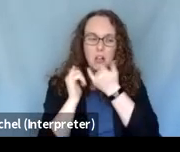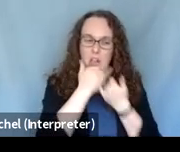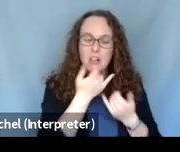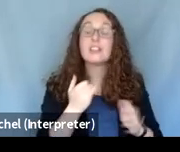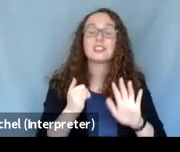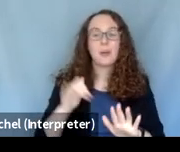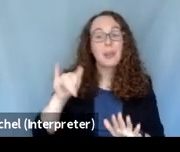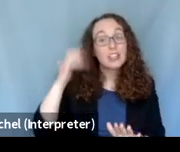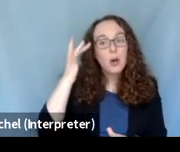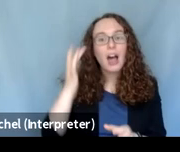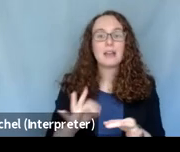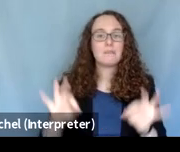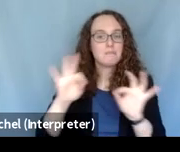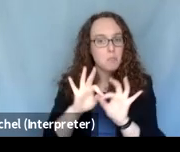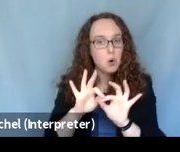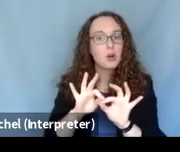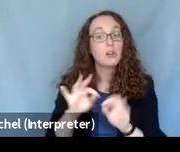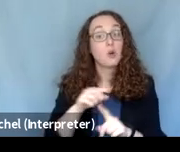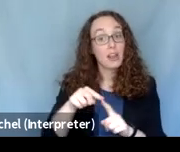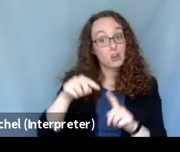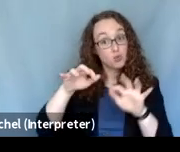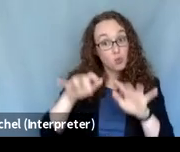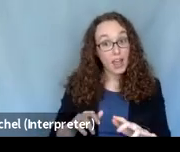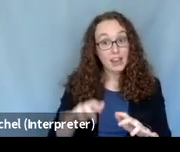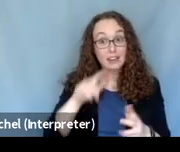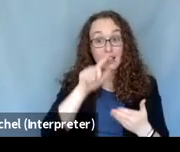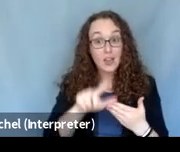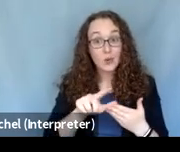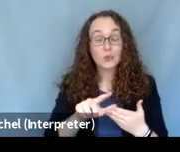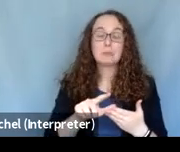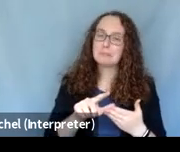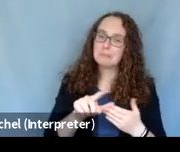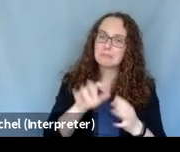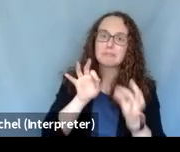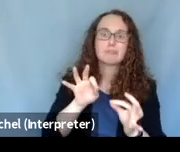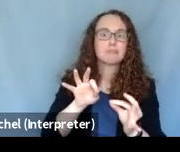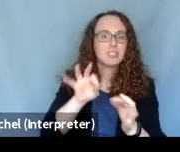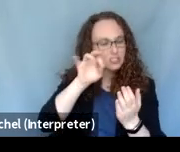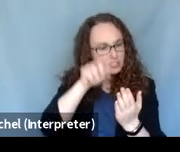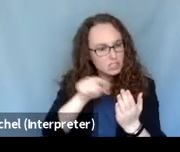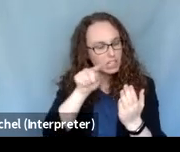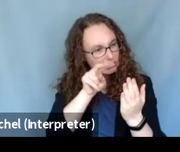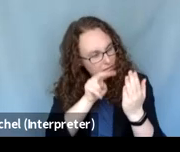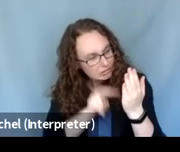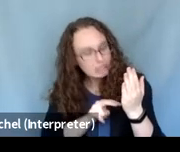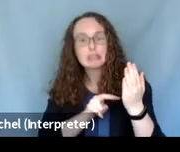Portfolio development, that is where we collect some kind of proof of what you've done in the past.